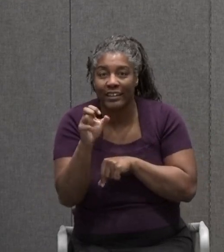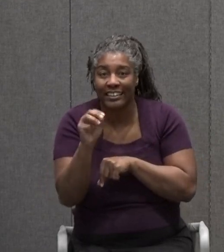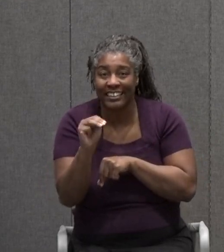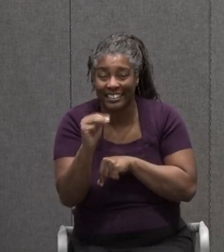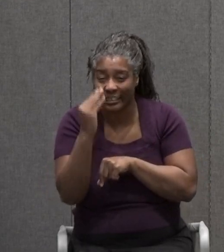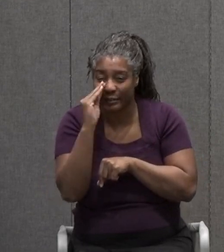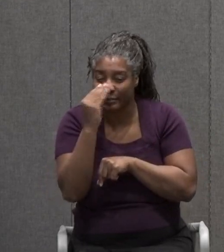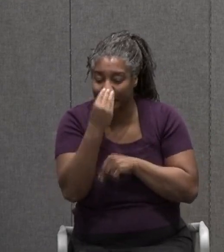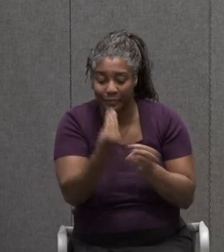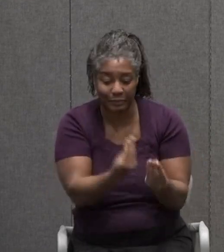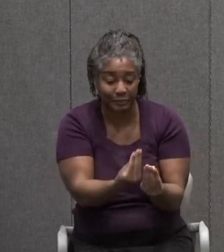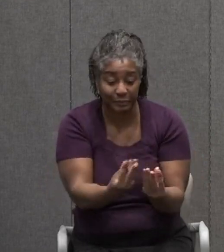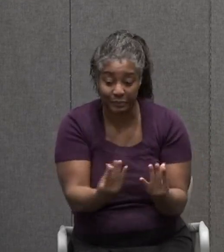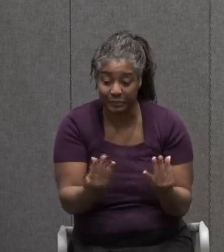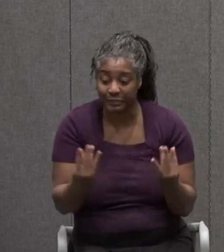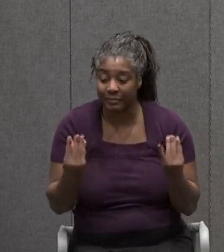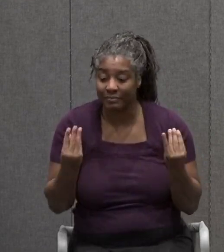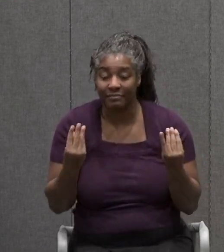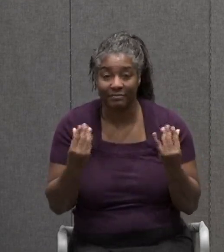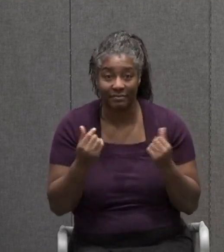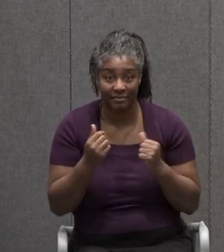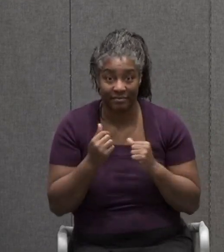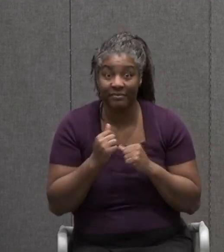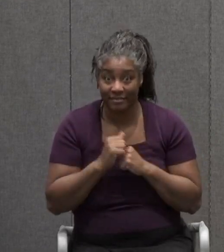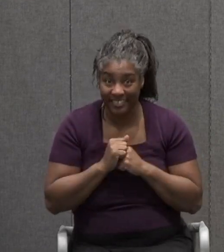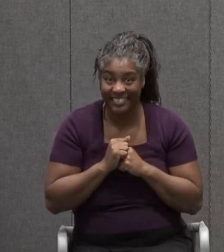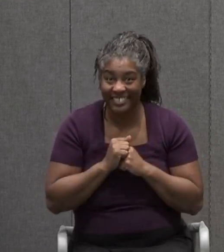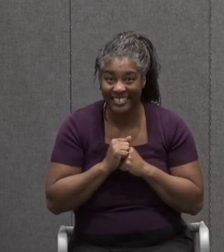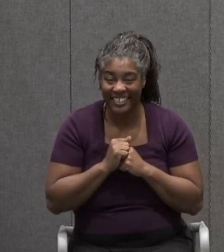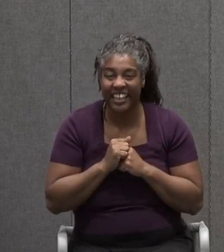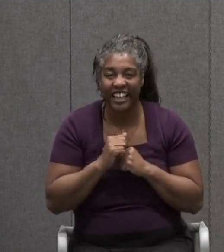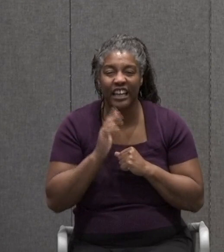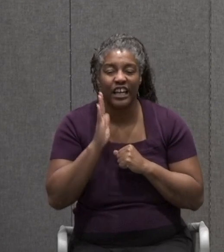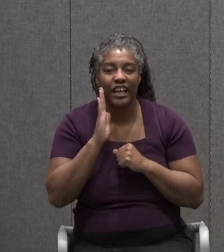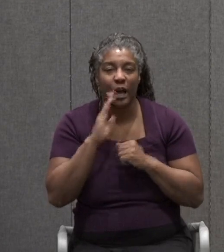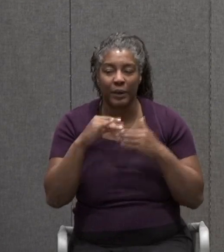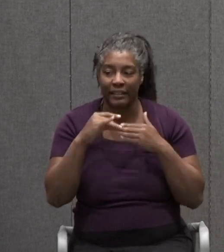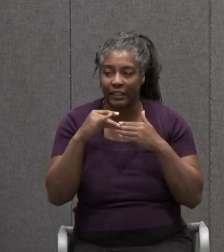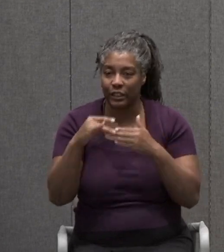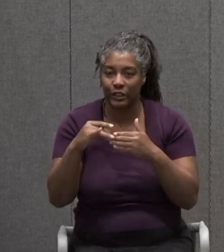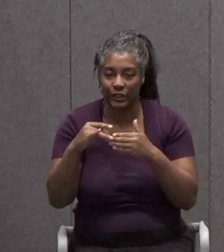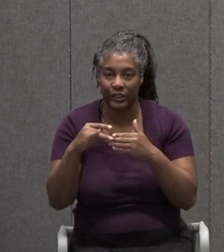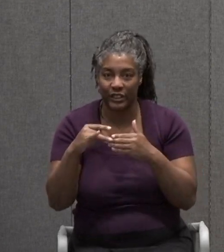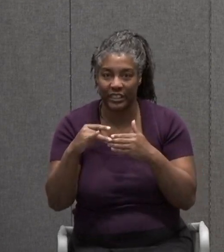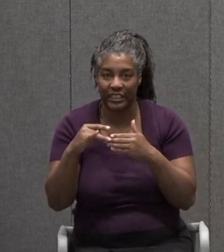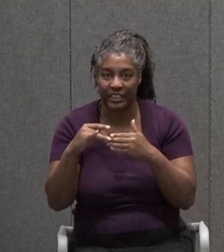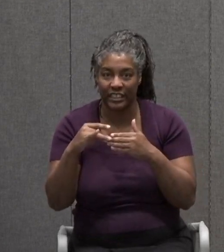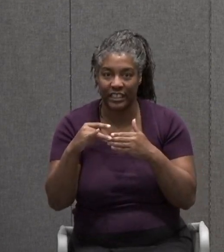So, hang with me on this. Actually, you know what? No, I didn't do a mindful practice